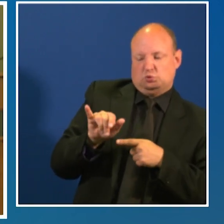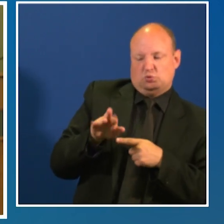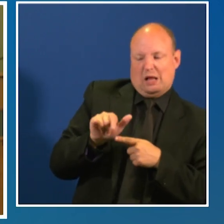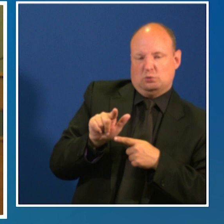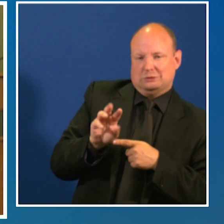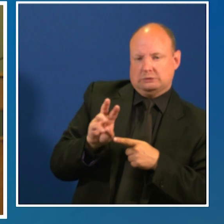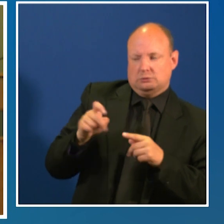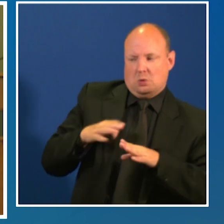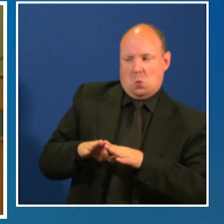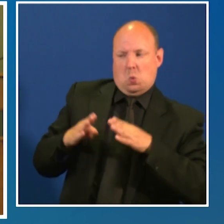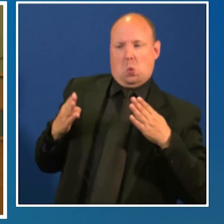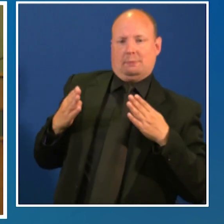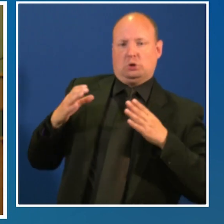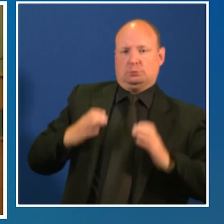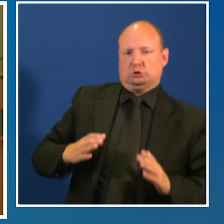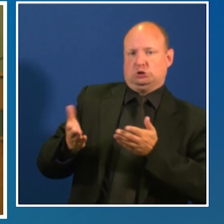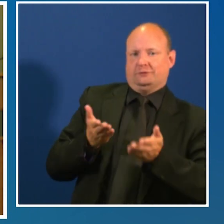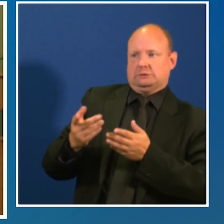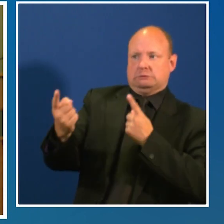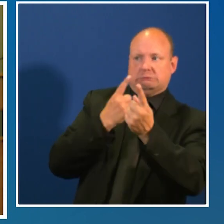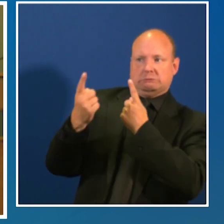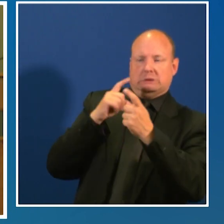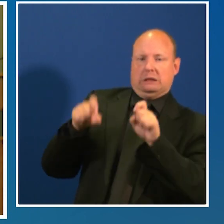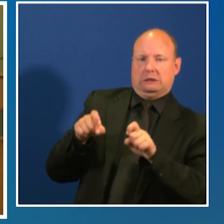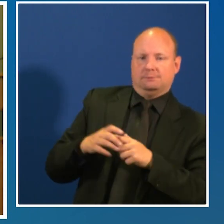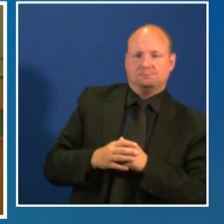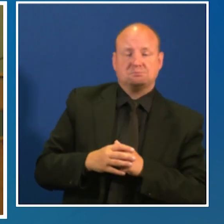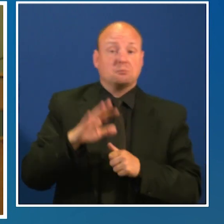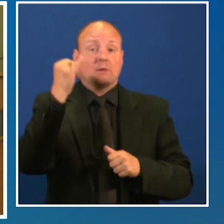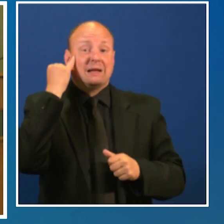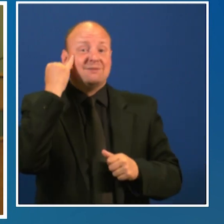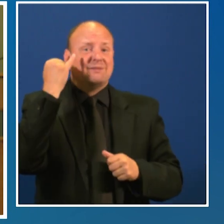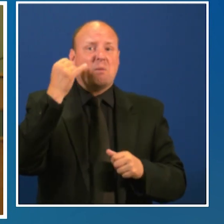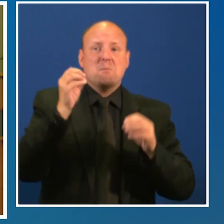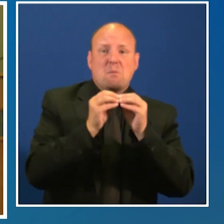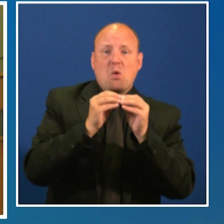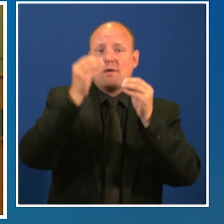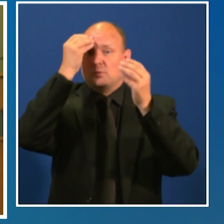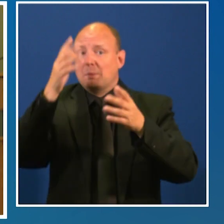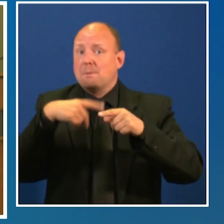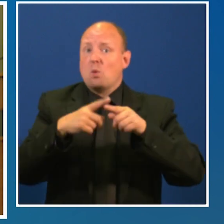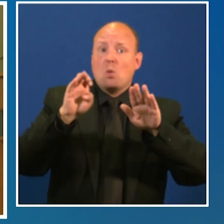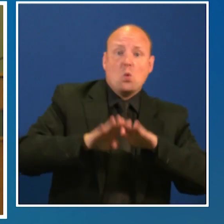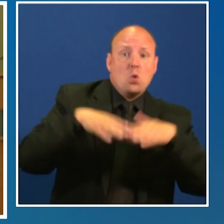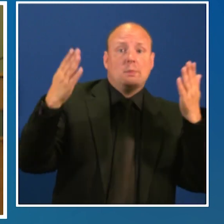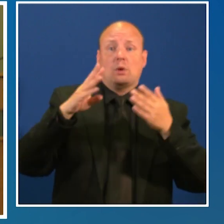visit the City's website to find the latest updates on City service reopenings and online and telephone service options.